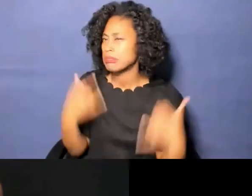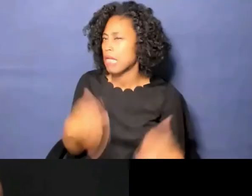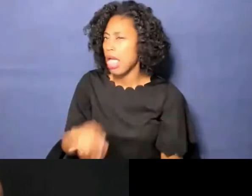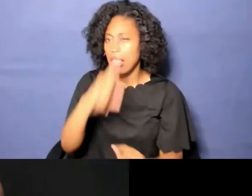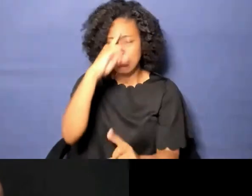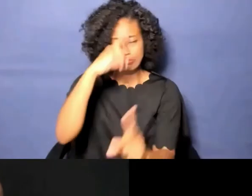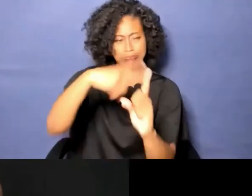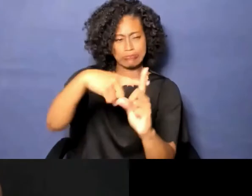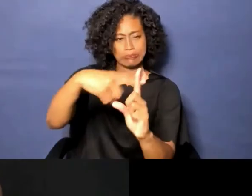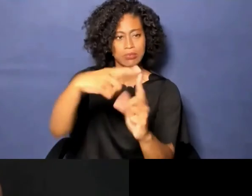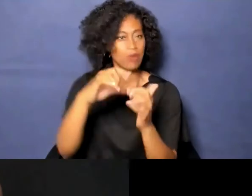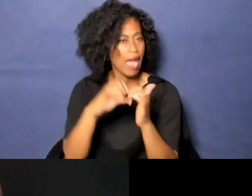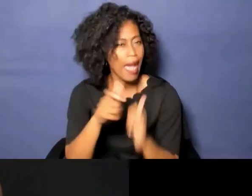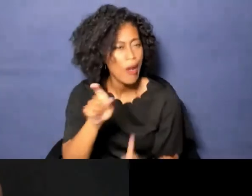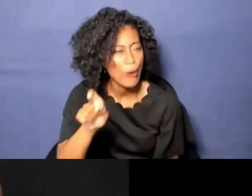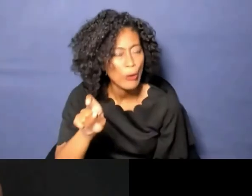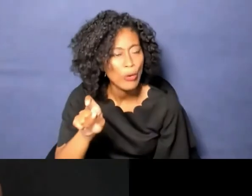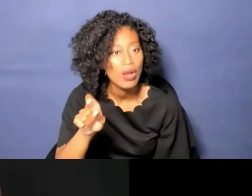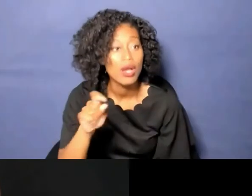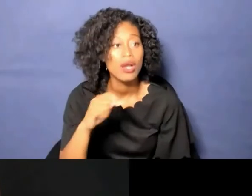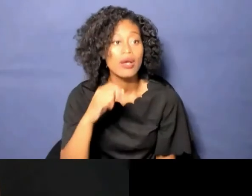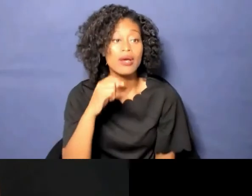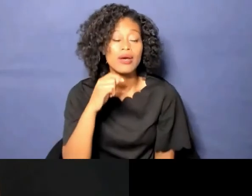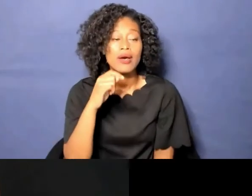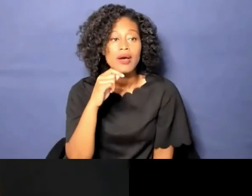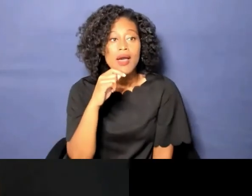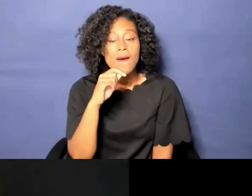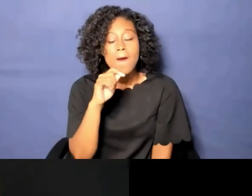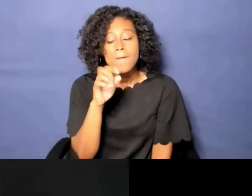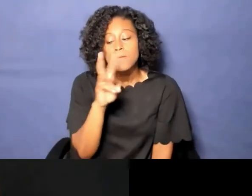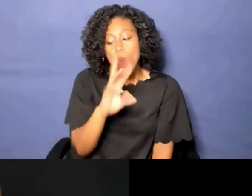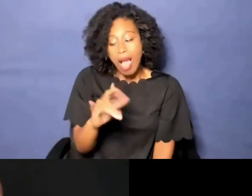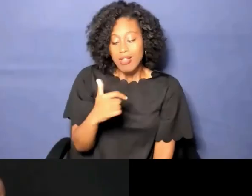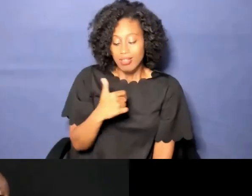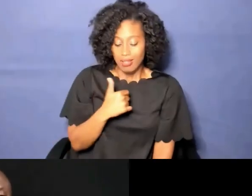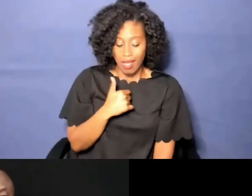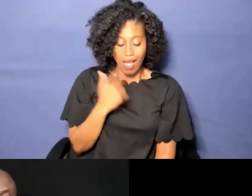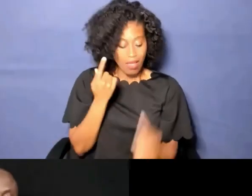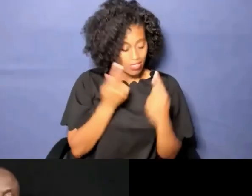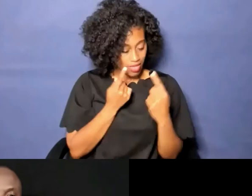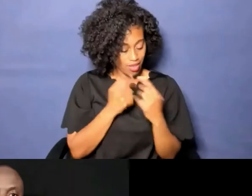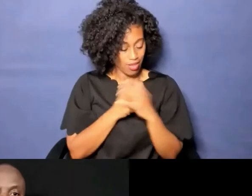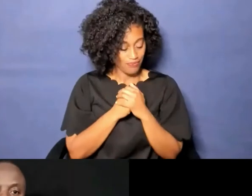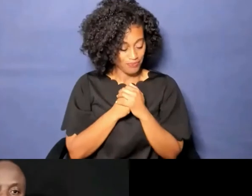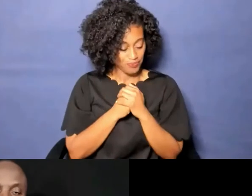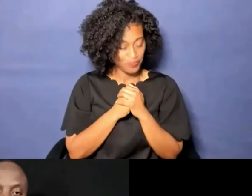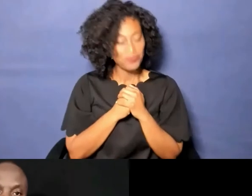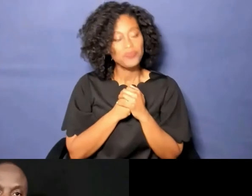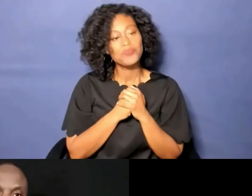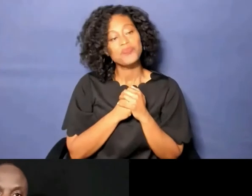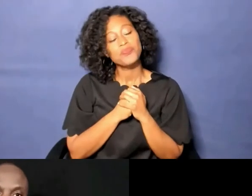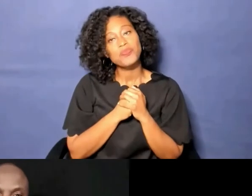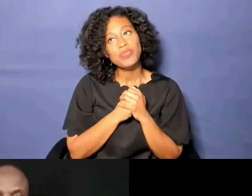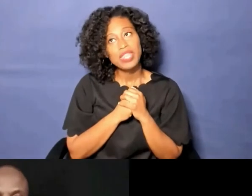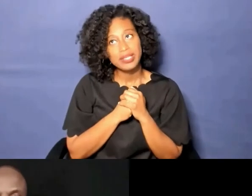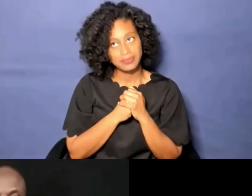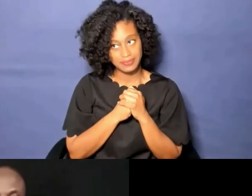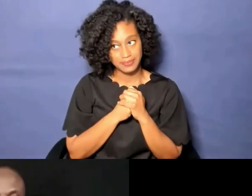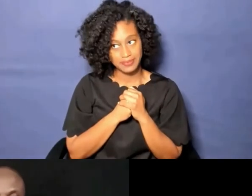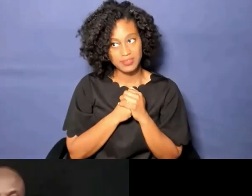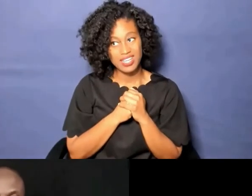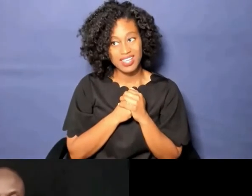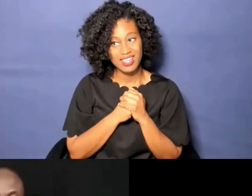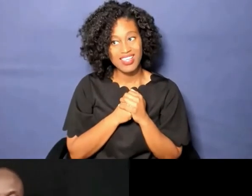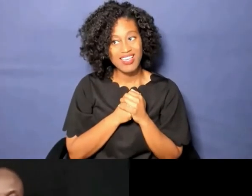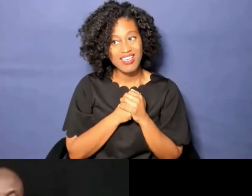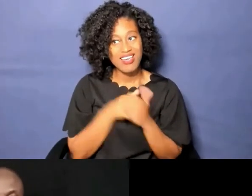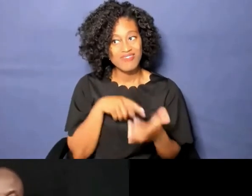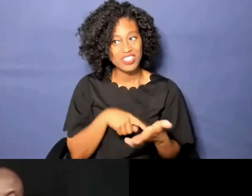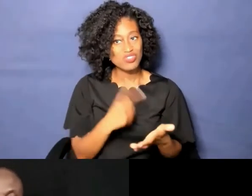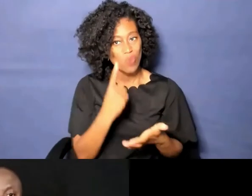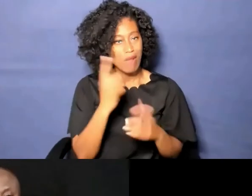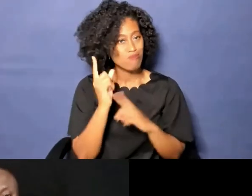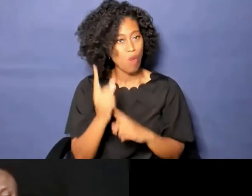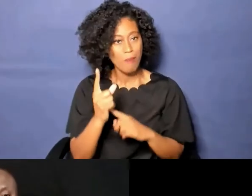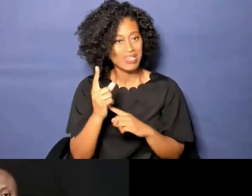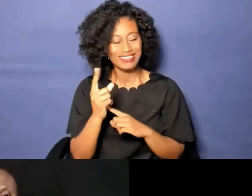I think this is actually one moment in history, we've been through this before.